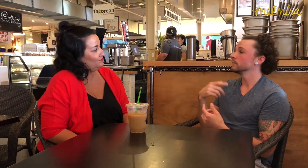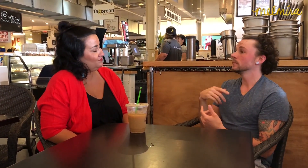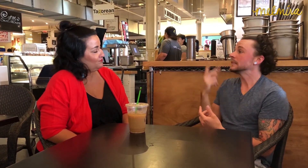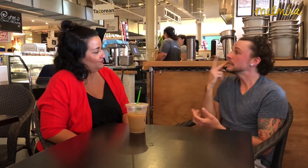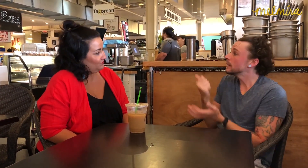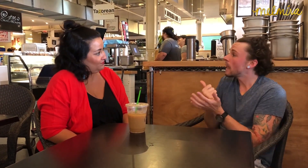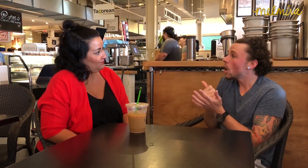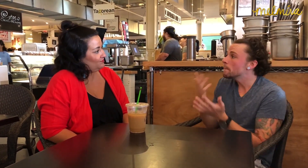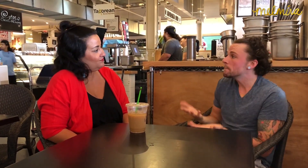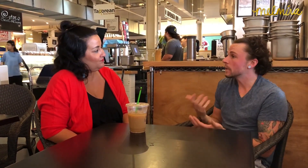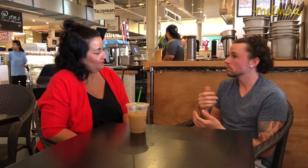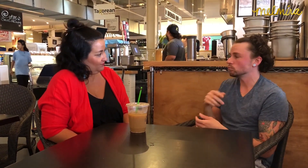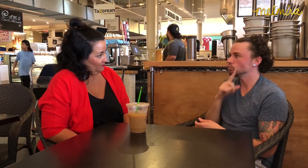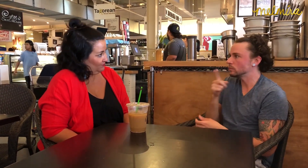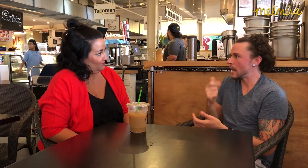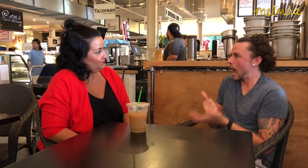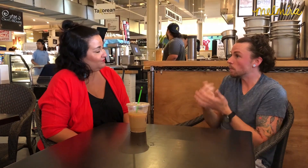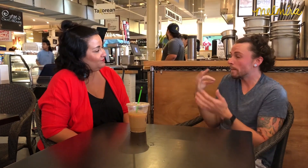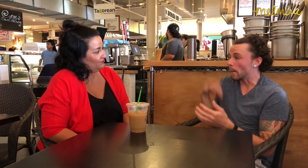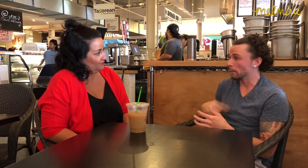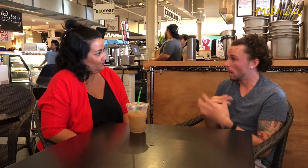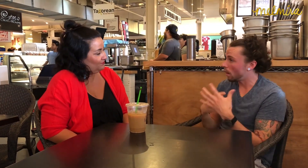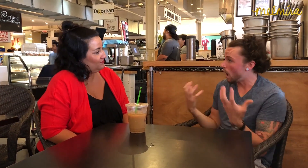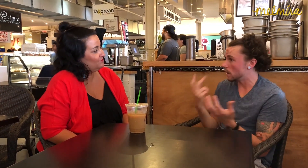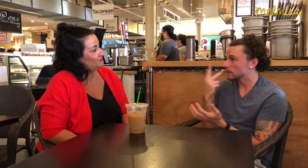and see a therapist, it's really benefited me.